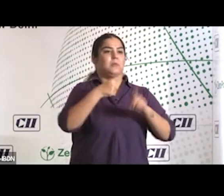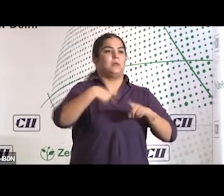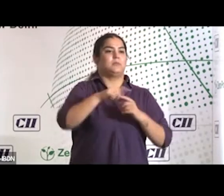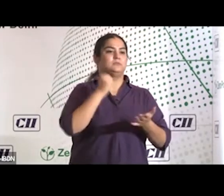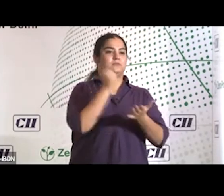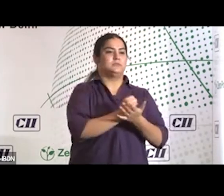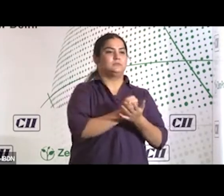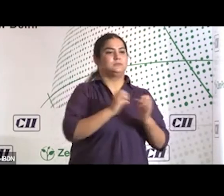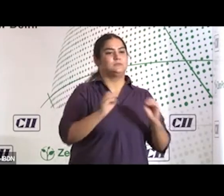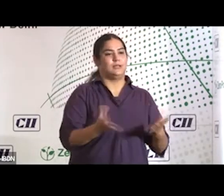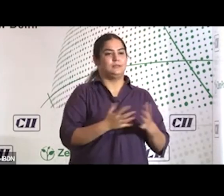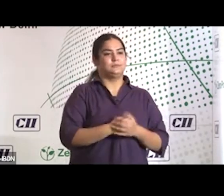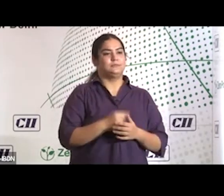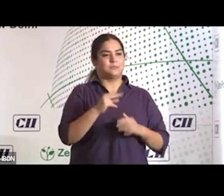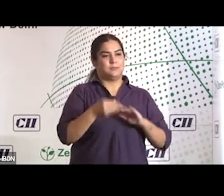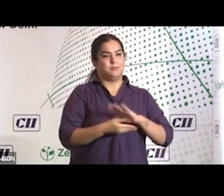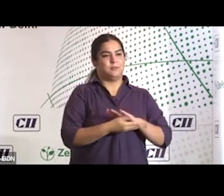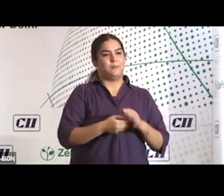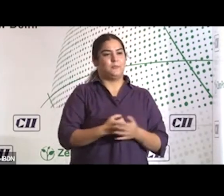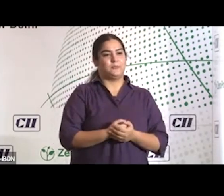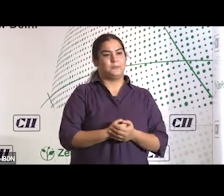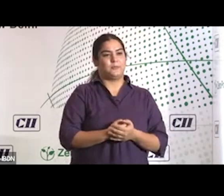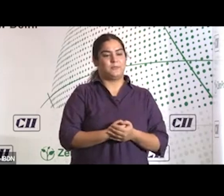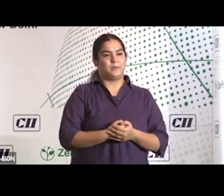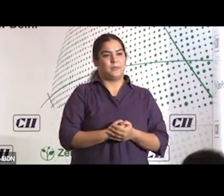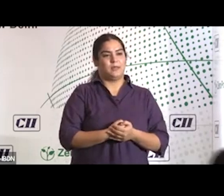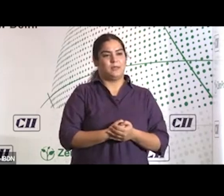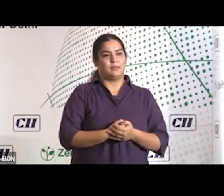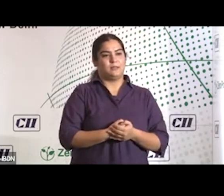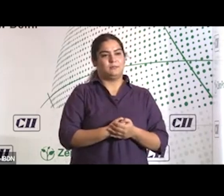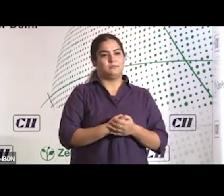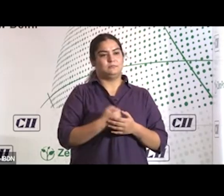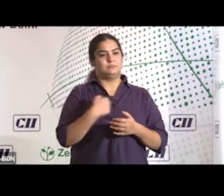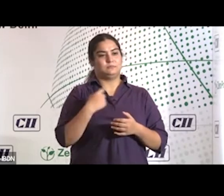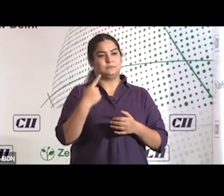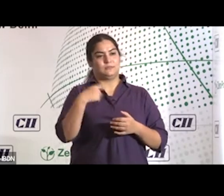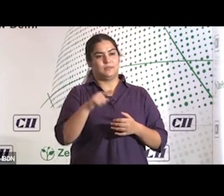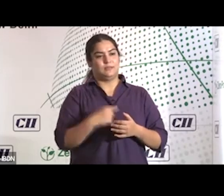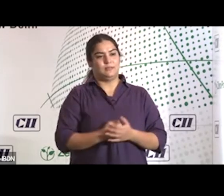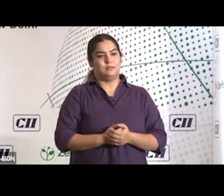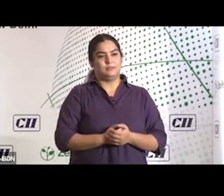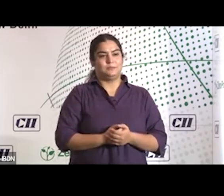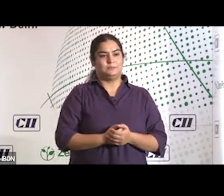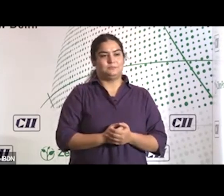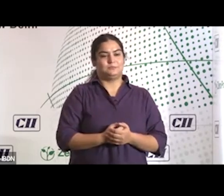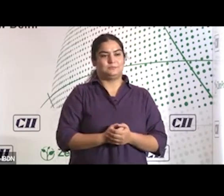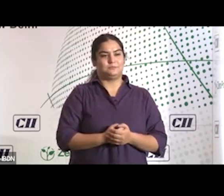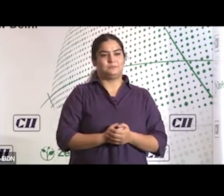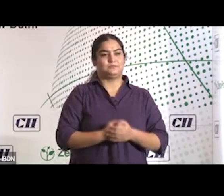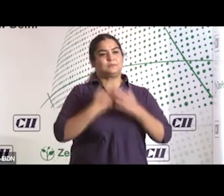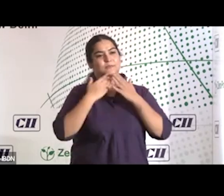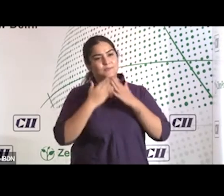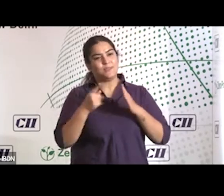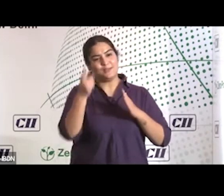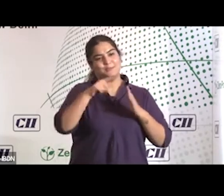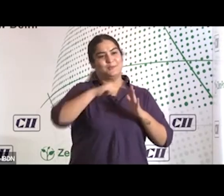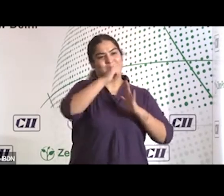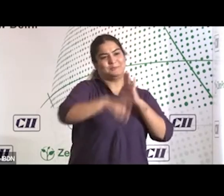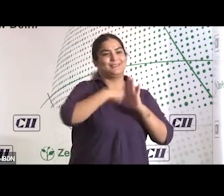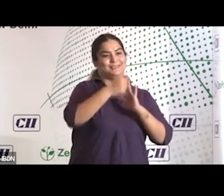is just exactly doing that all over the world. Thanks to Zero Project and actor Michael.